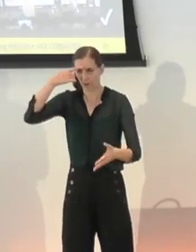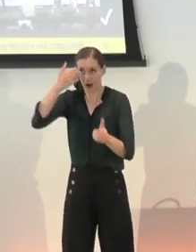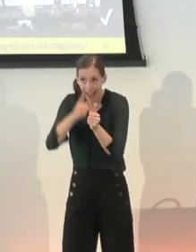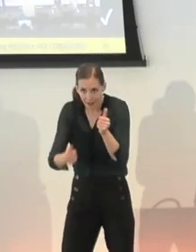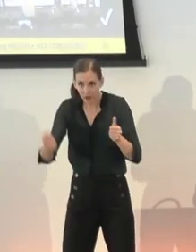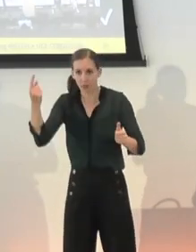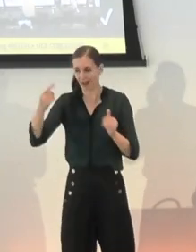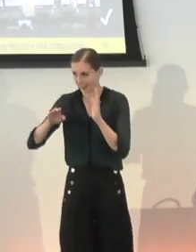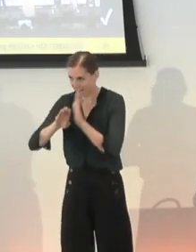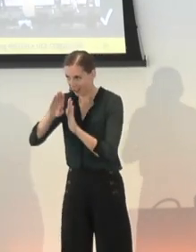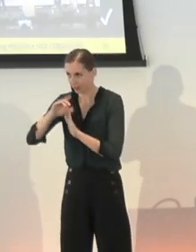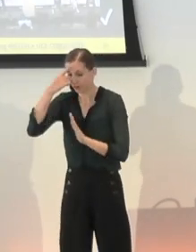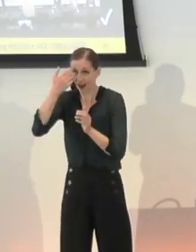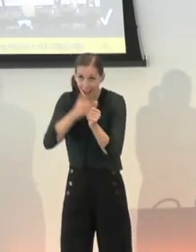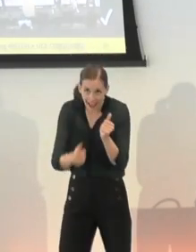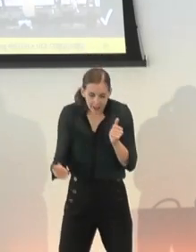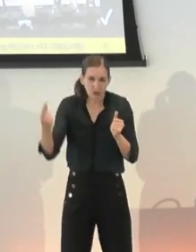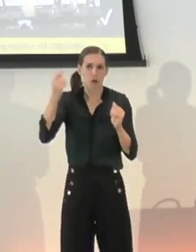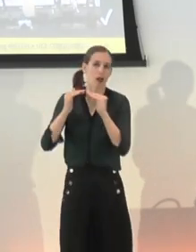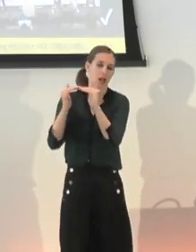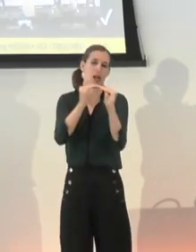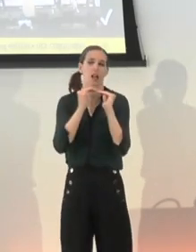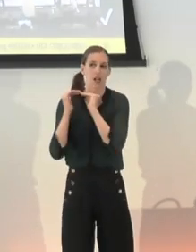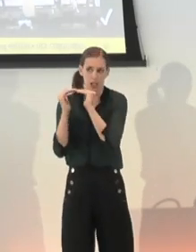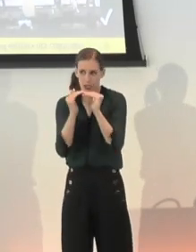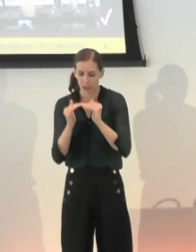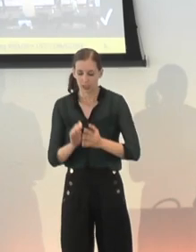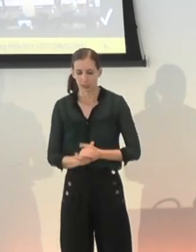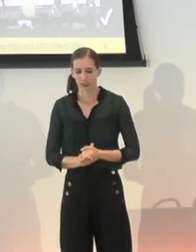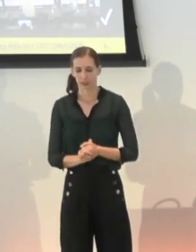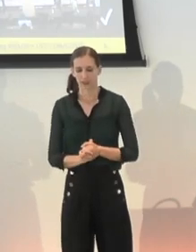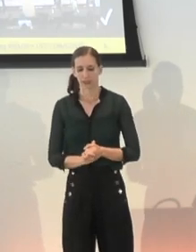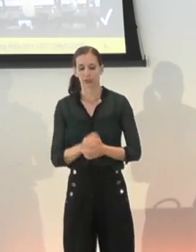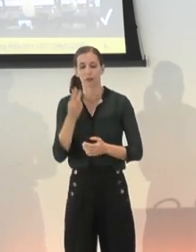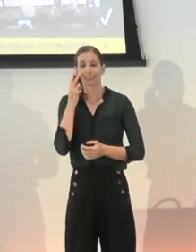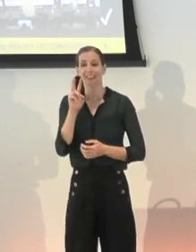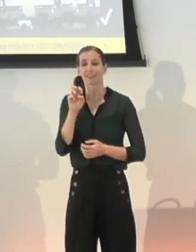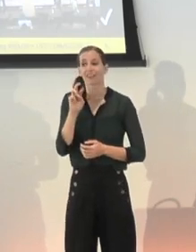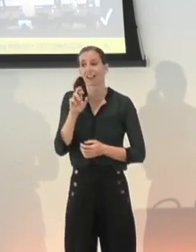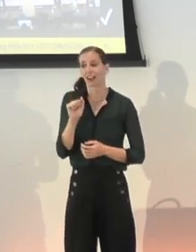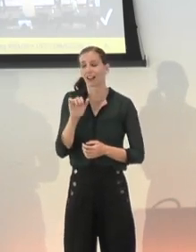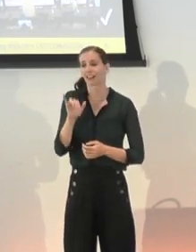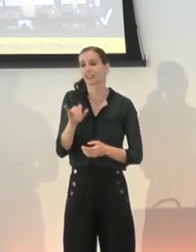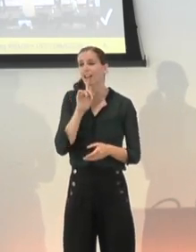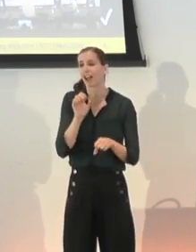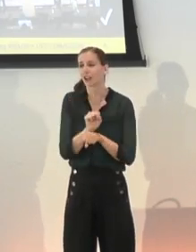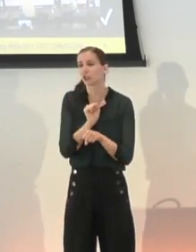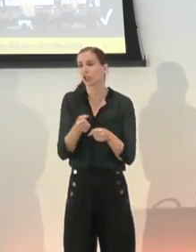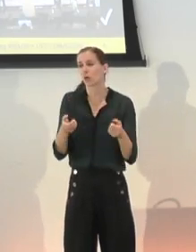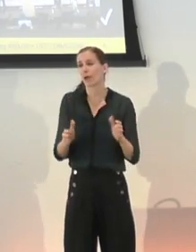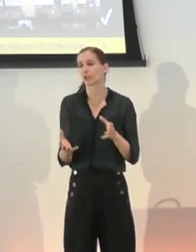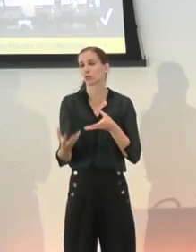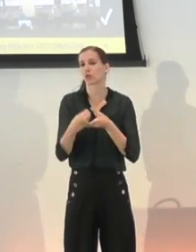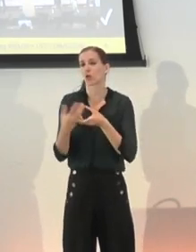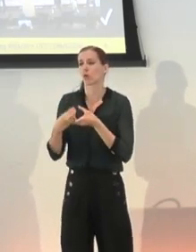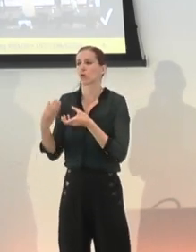researched by everyone? So we see VERA as a way to include more people into the research sample,